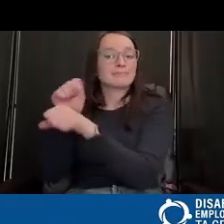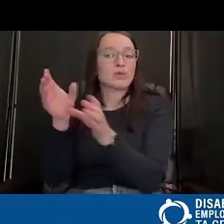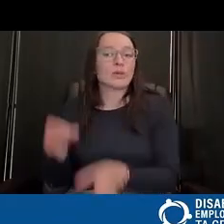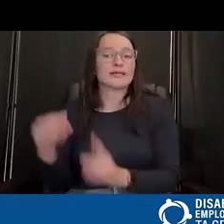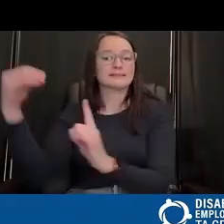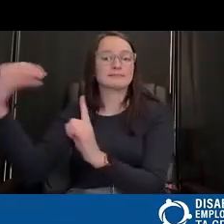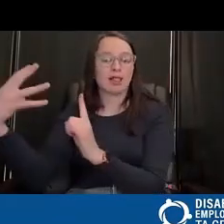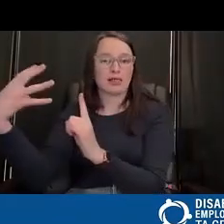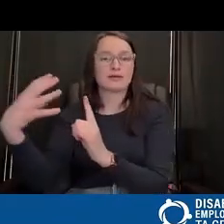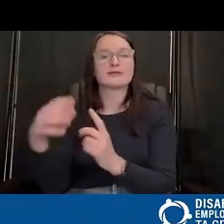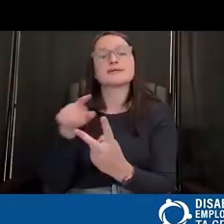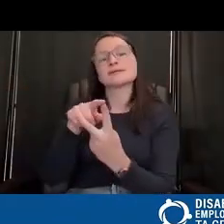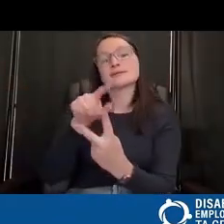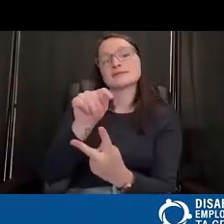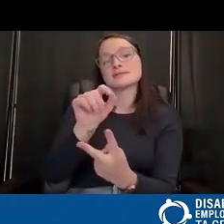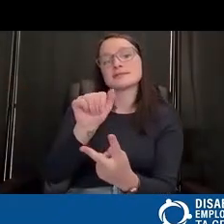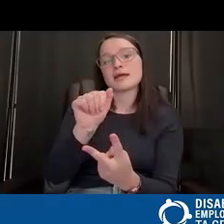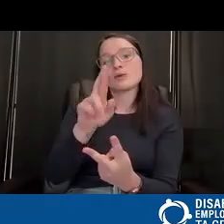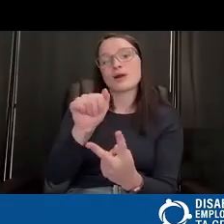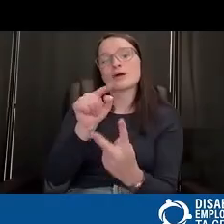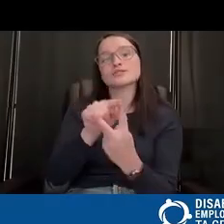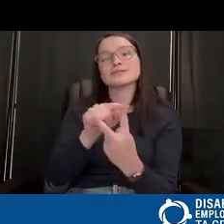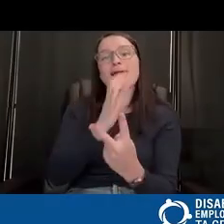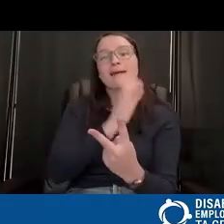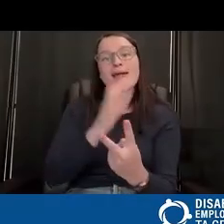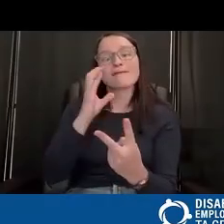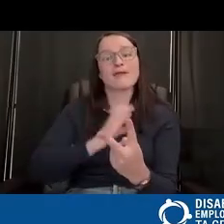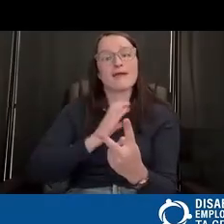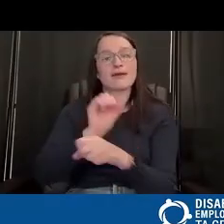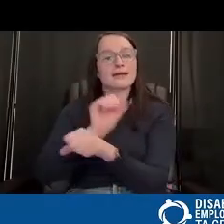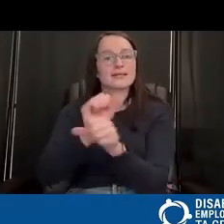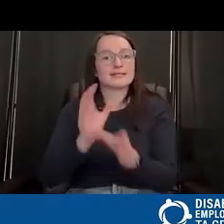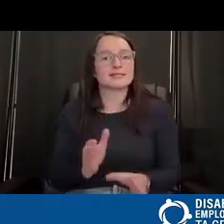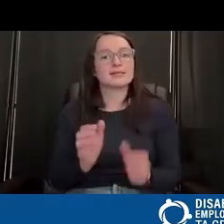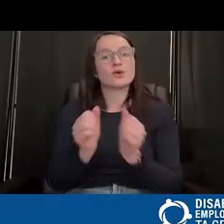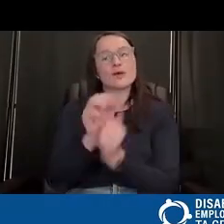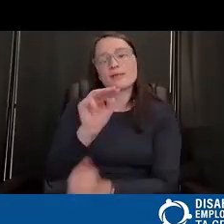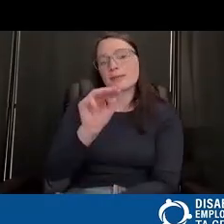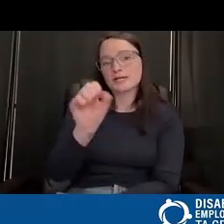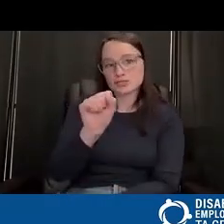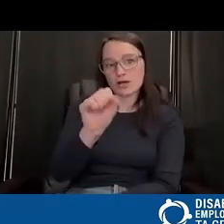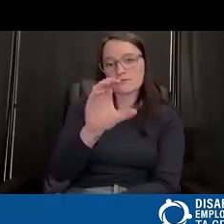Tara O’Rourke who's a cafe attendant with the Compass Group at Microsoft and then Mike Shea